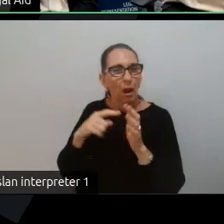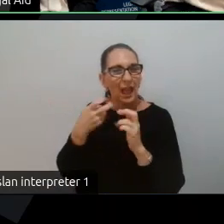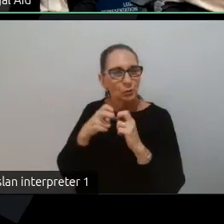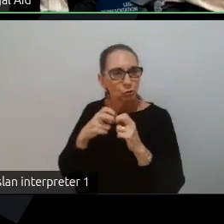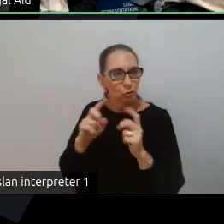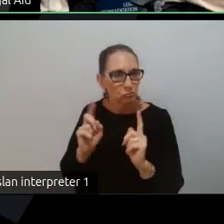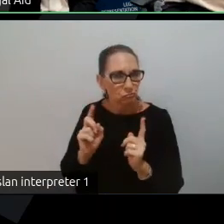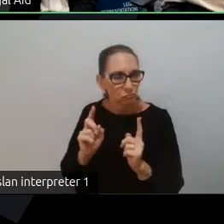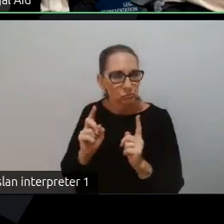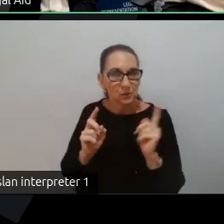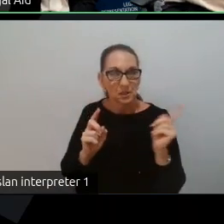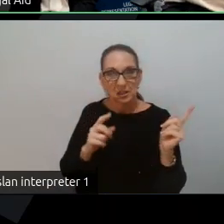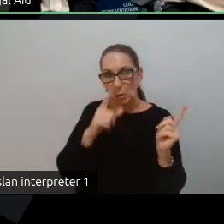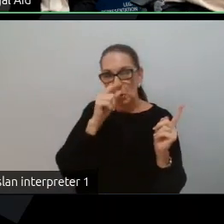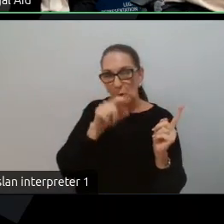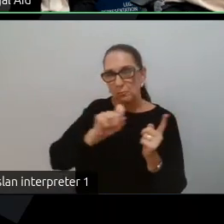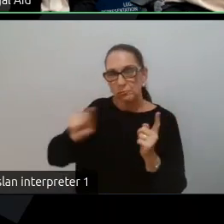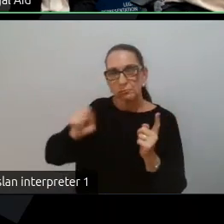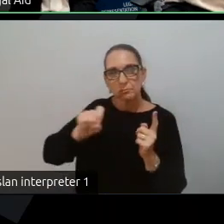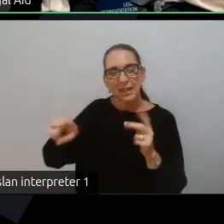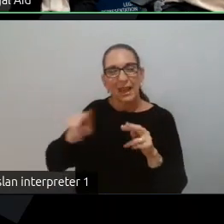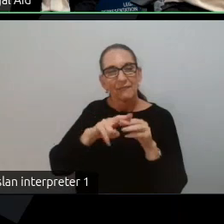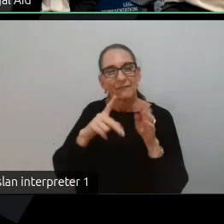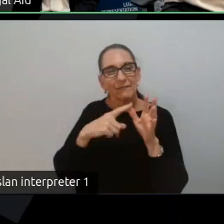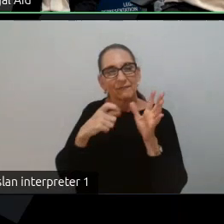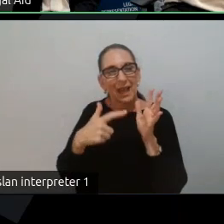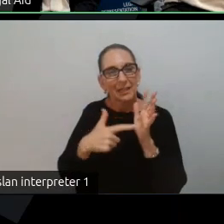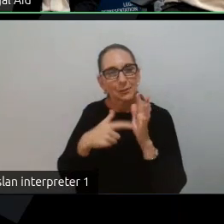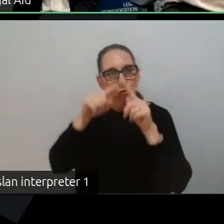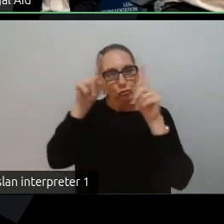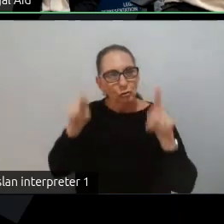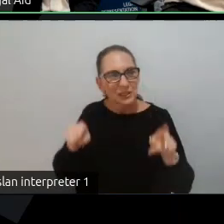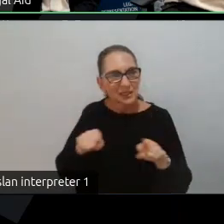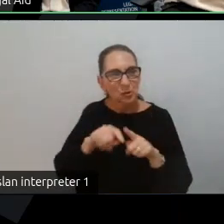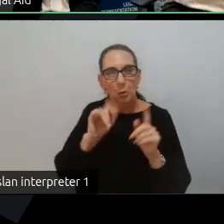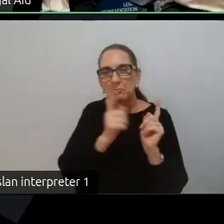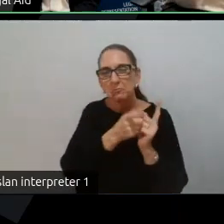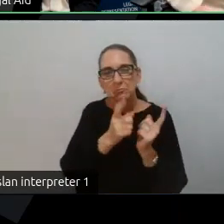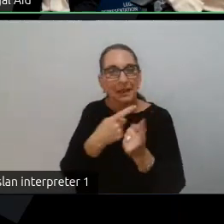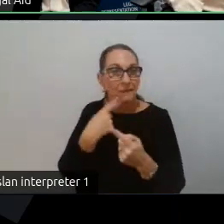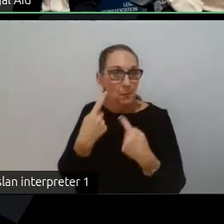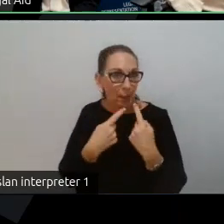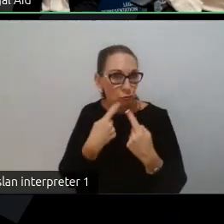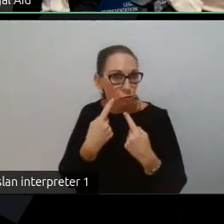um fact sheets and other information. They might provide them with some ideas about